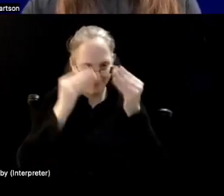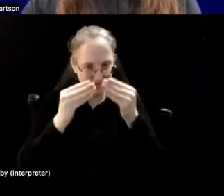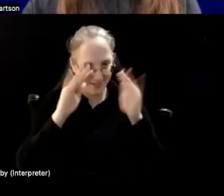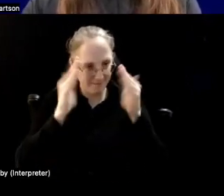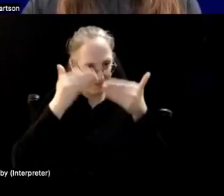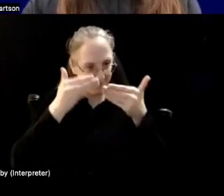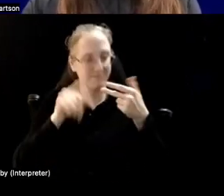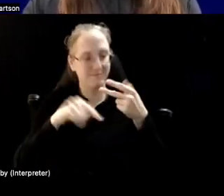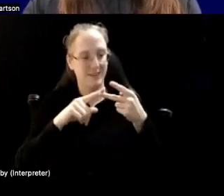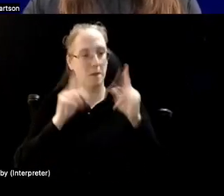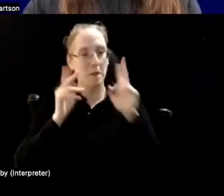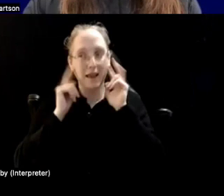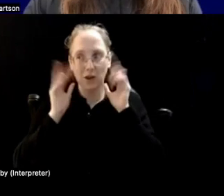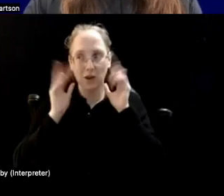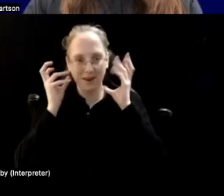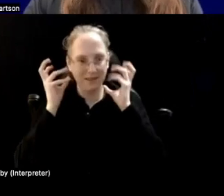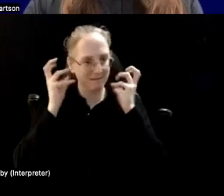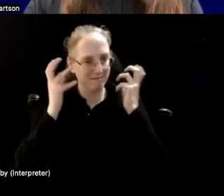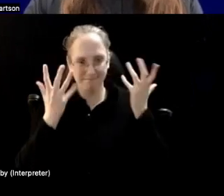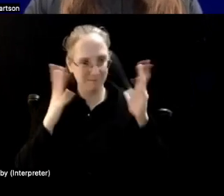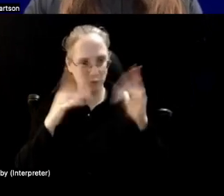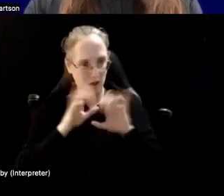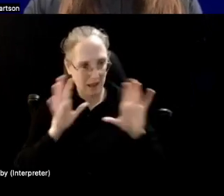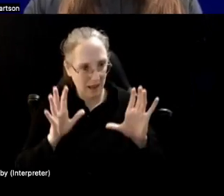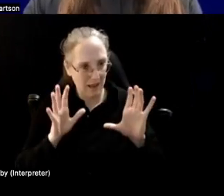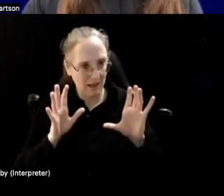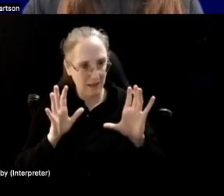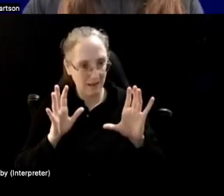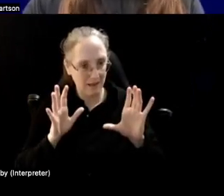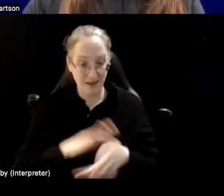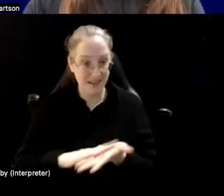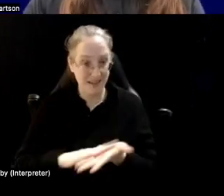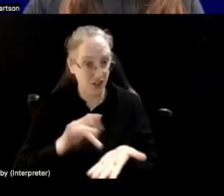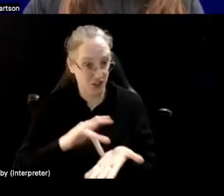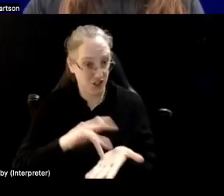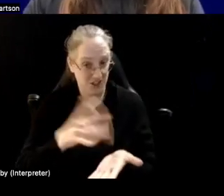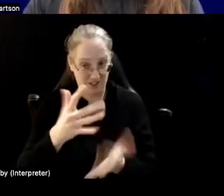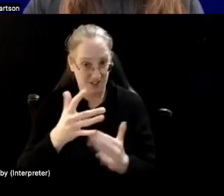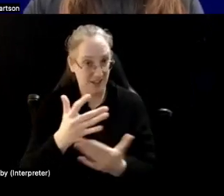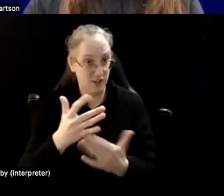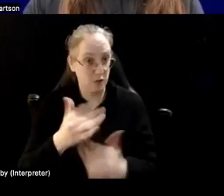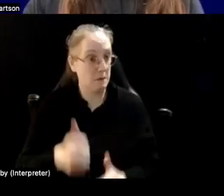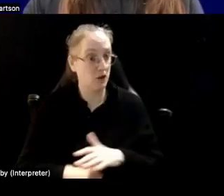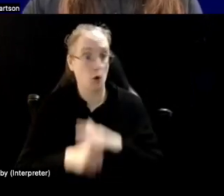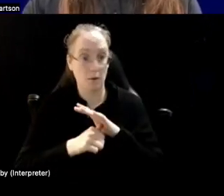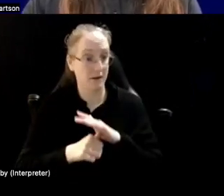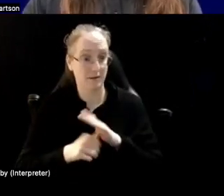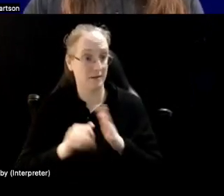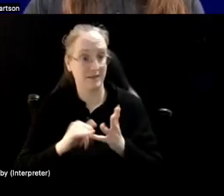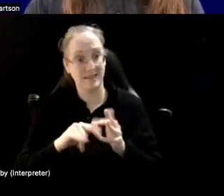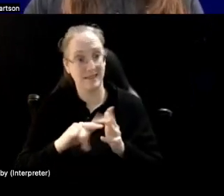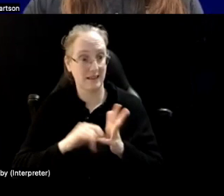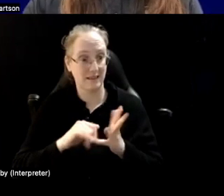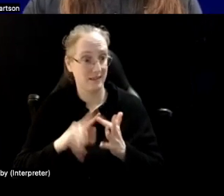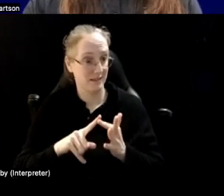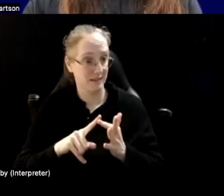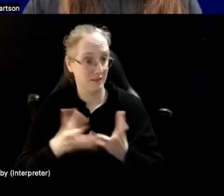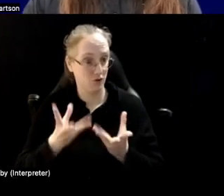your sense of touch is going to be your dominant sense, and this is a way of letting the person